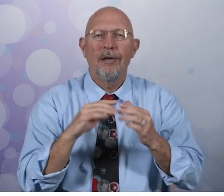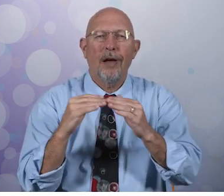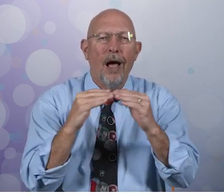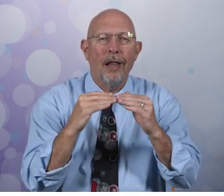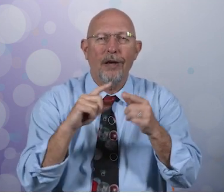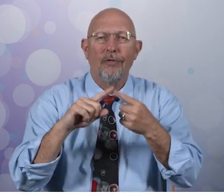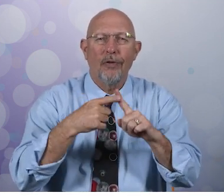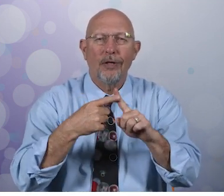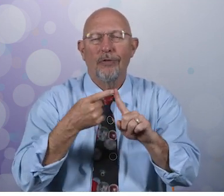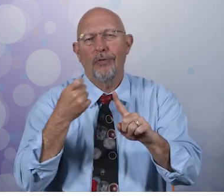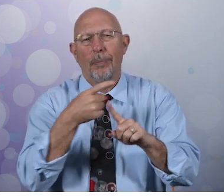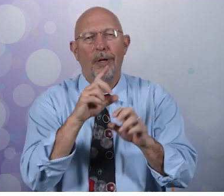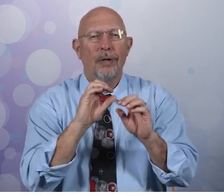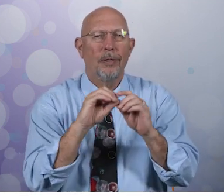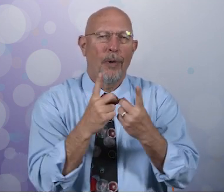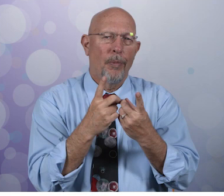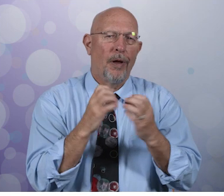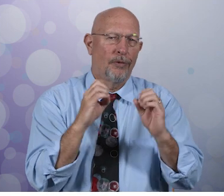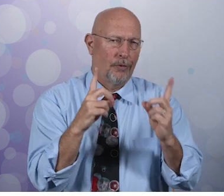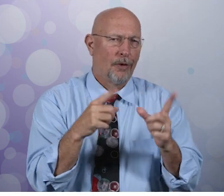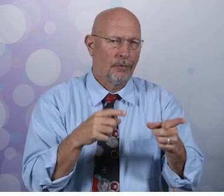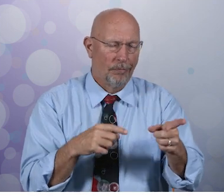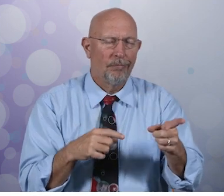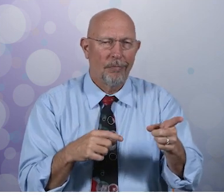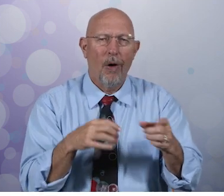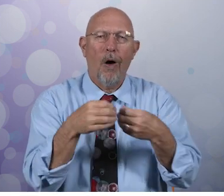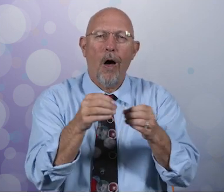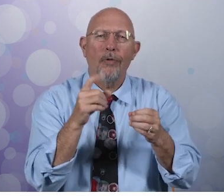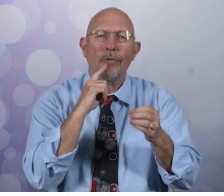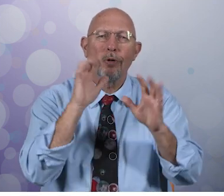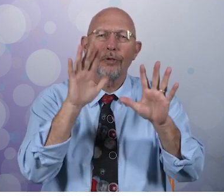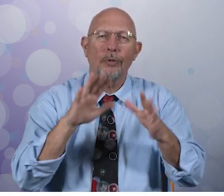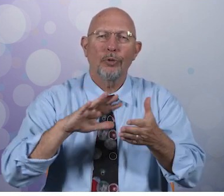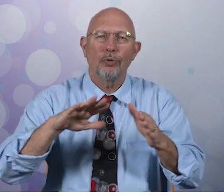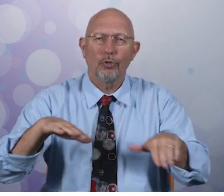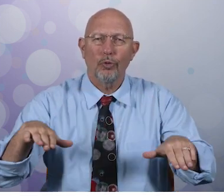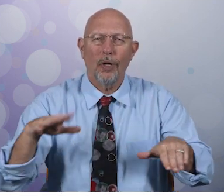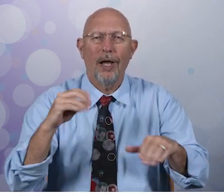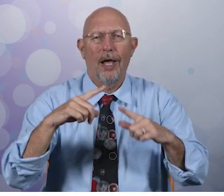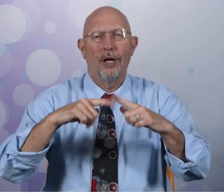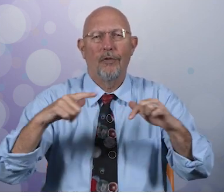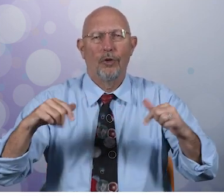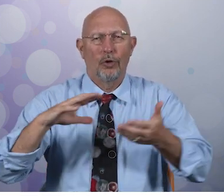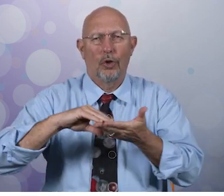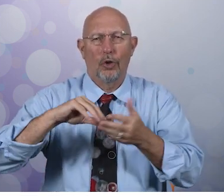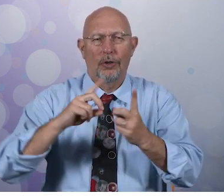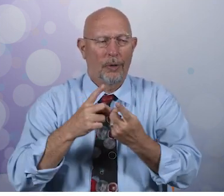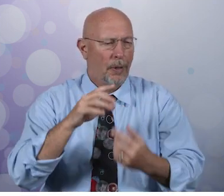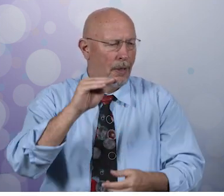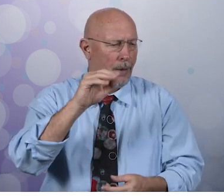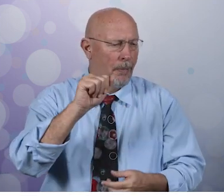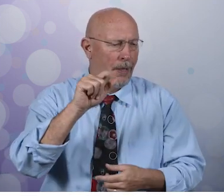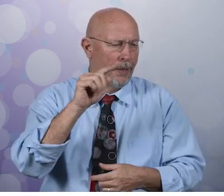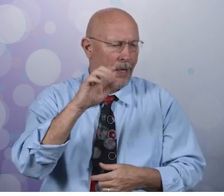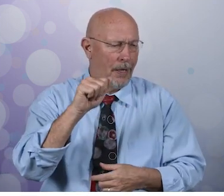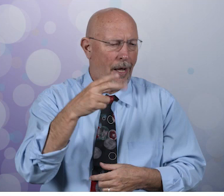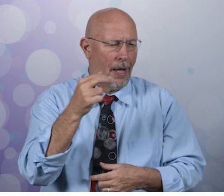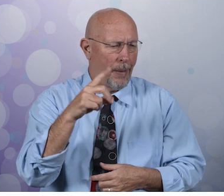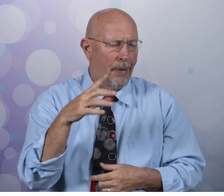from our Department of Education, the Office for Exceptional Children and Diverse Learners team Ma' Taya Hammond and Megan Flowers.